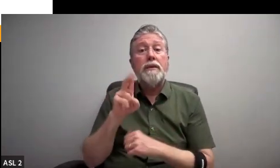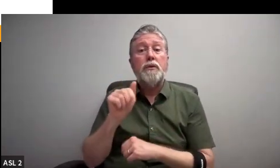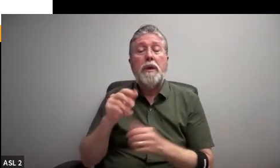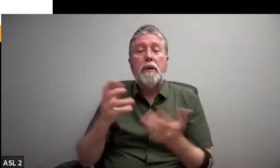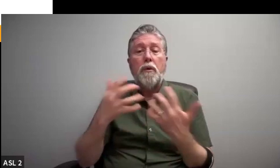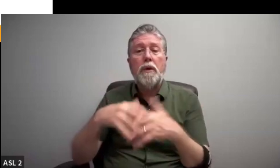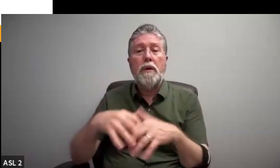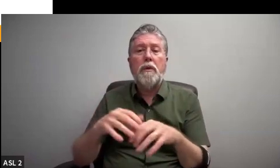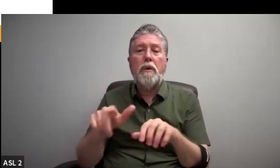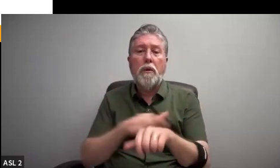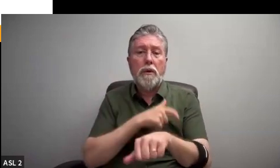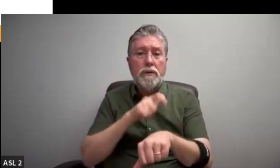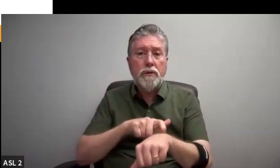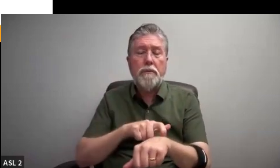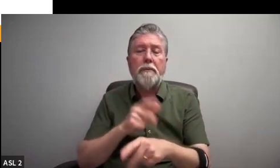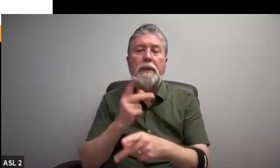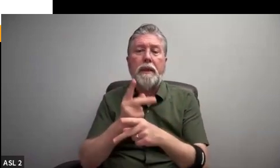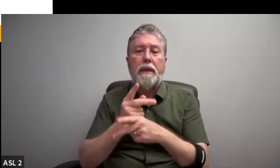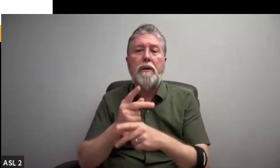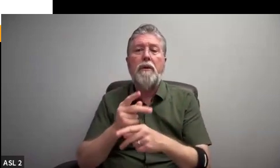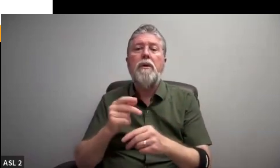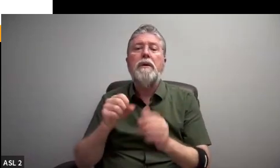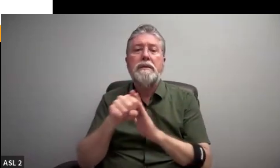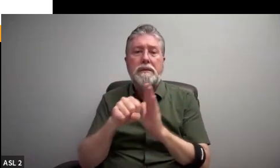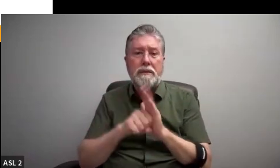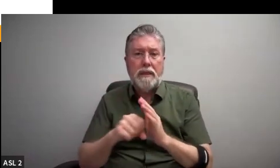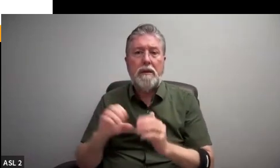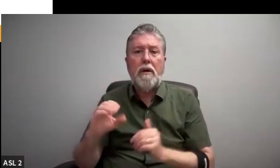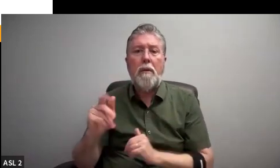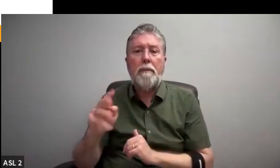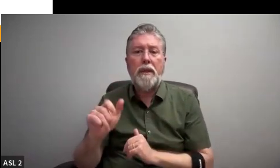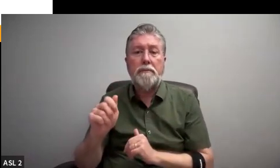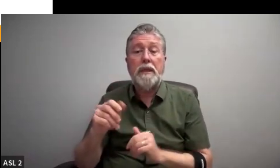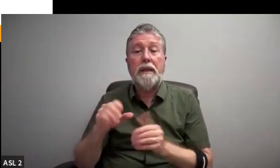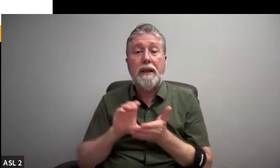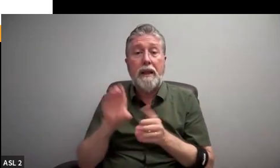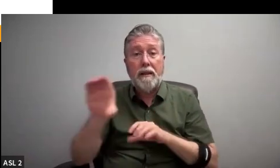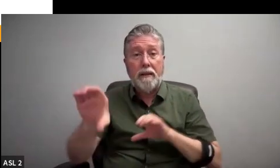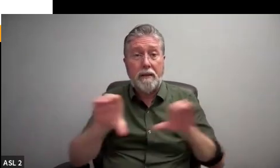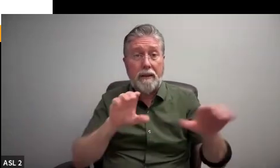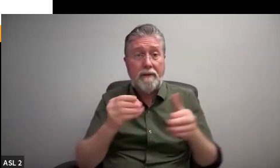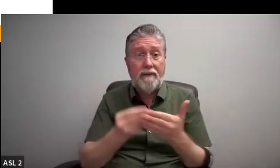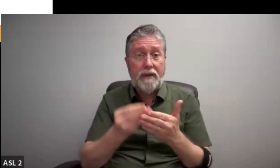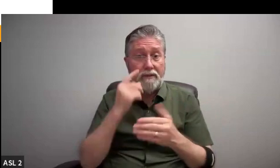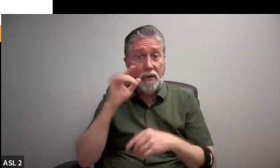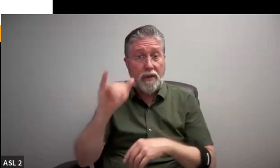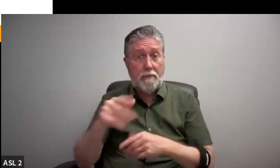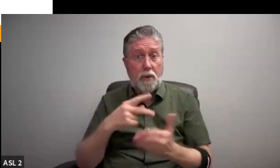care Ombudsman and allocate and use funds for the Ombudsman program. Number 12 on the slide: